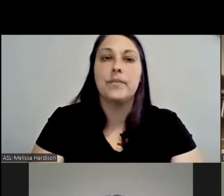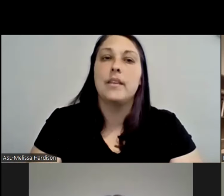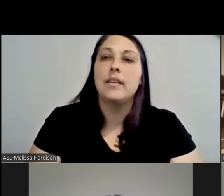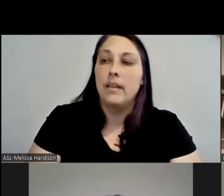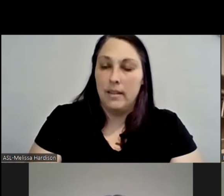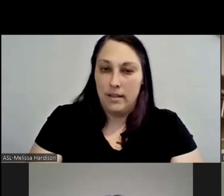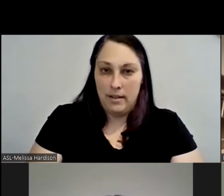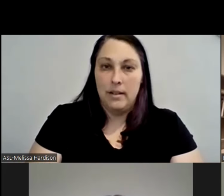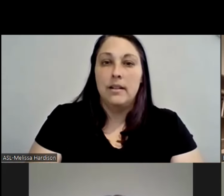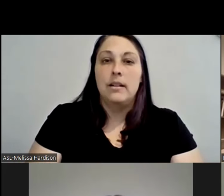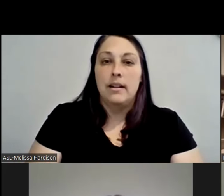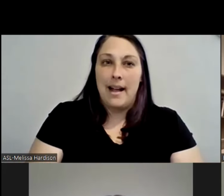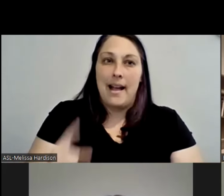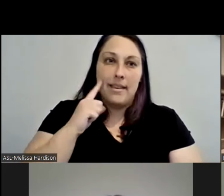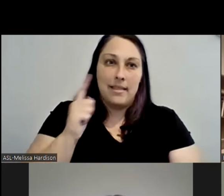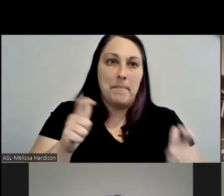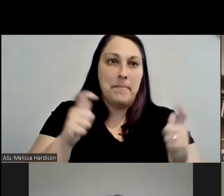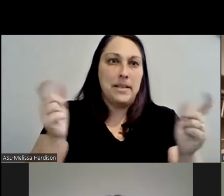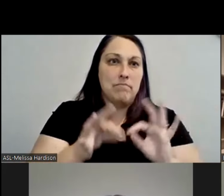USC will lead the panel discussion and the Q&A portion of the webinar.